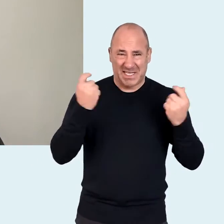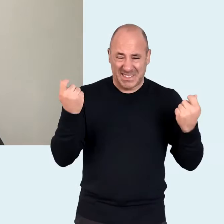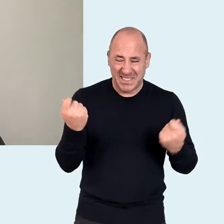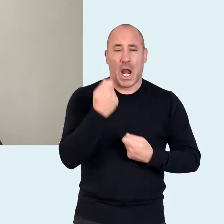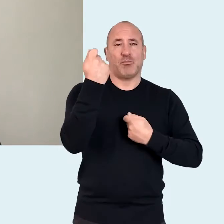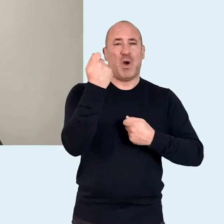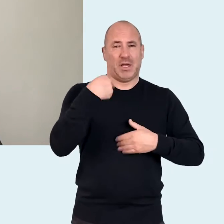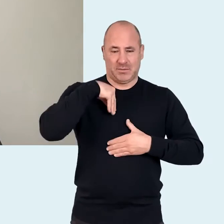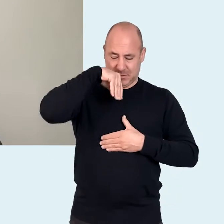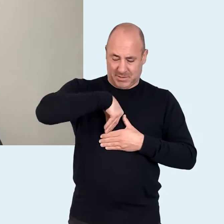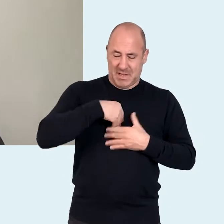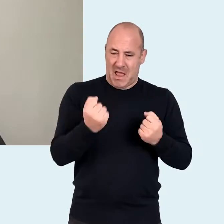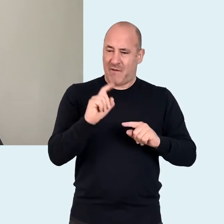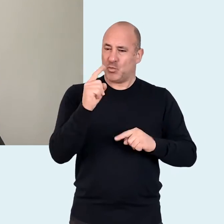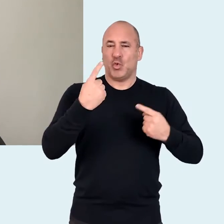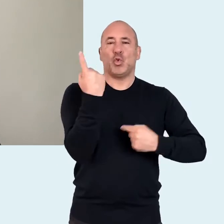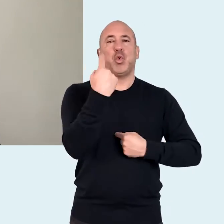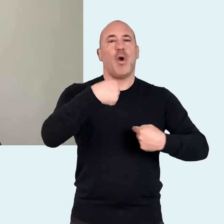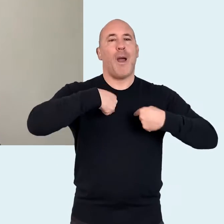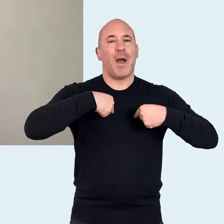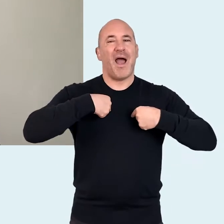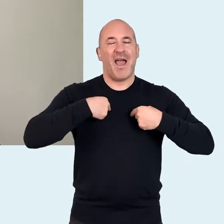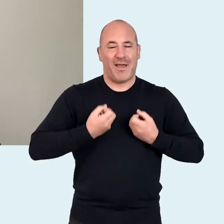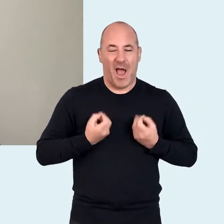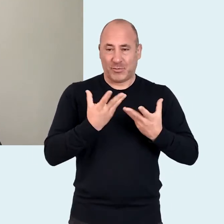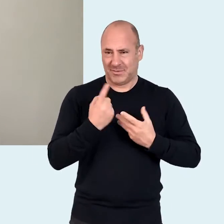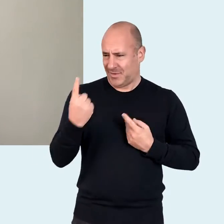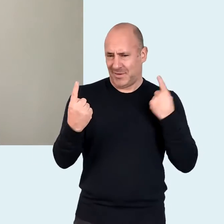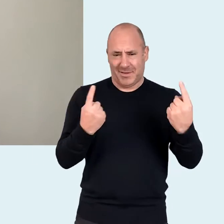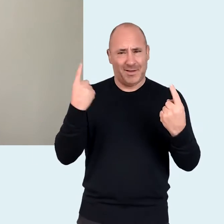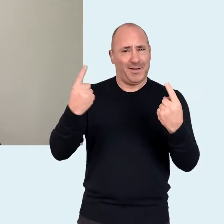it's a chance to really celebrate all of that variety that we have within ourselves. It